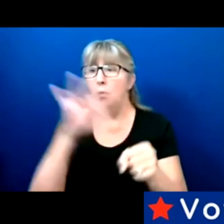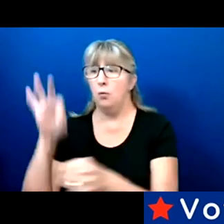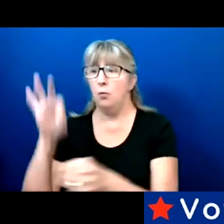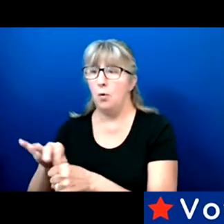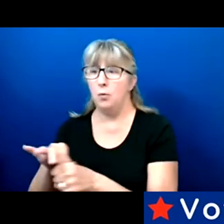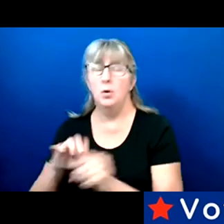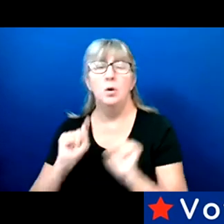And GoVoter.org.